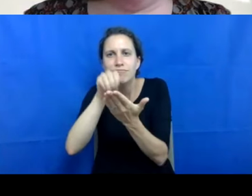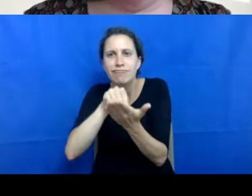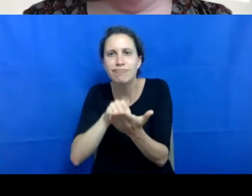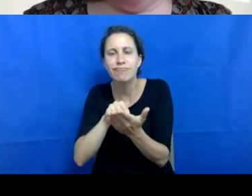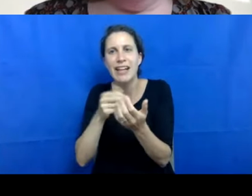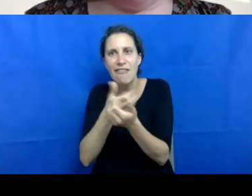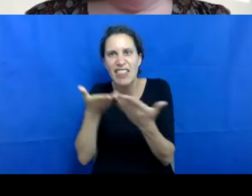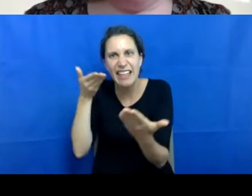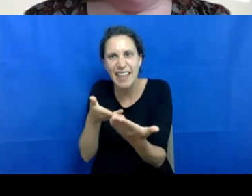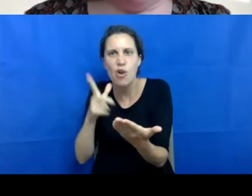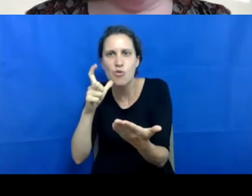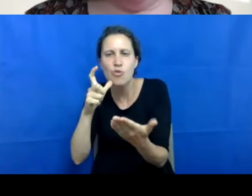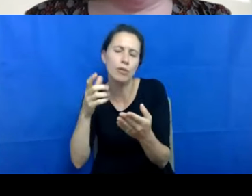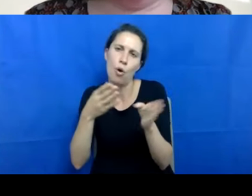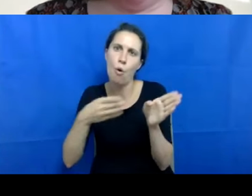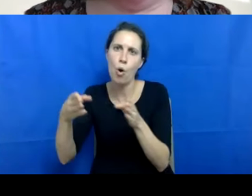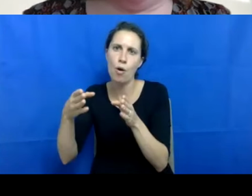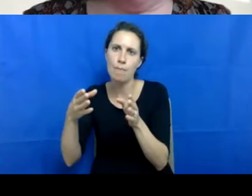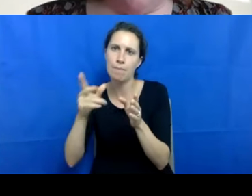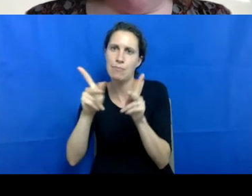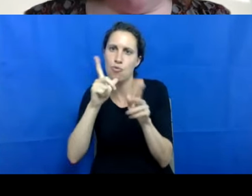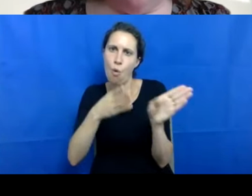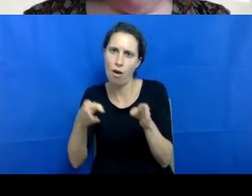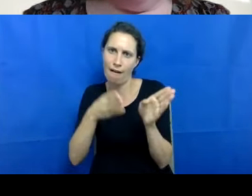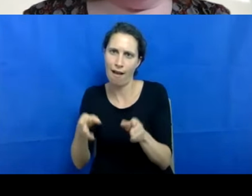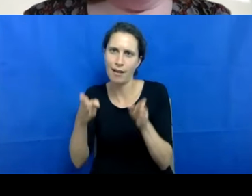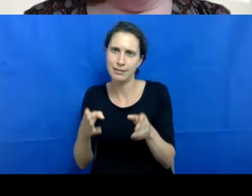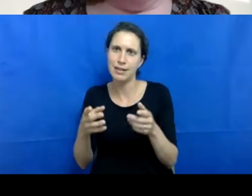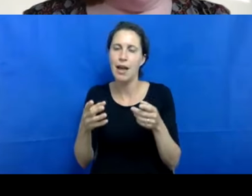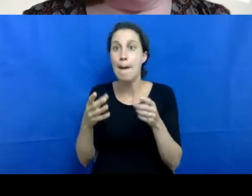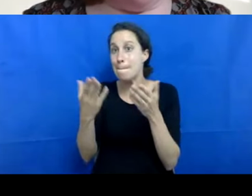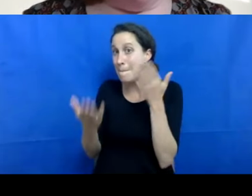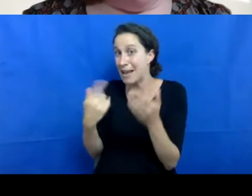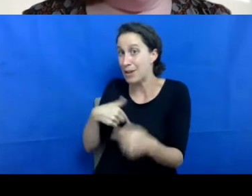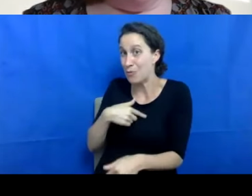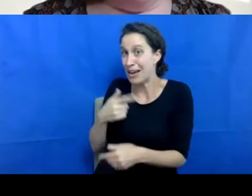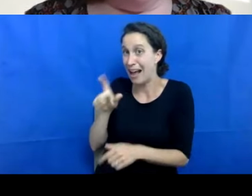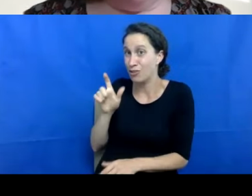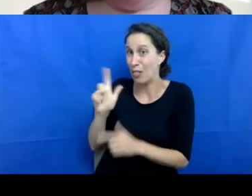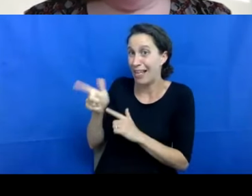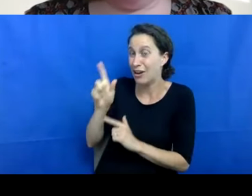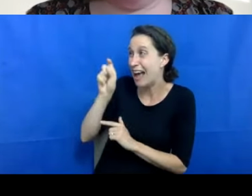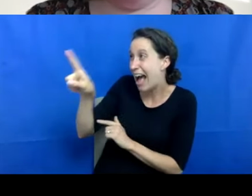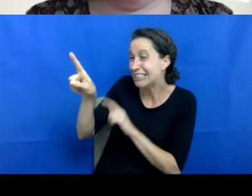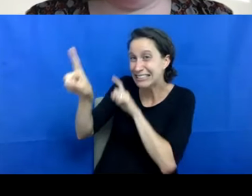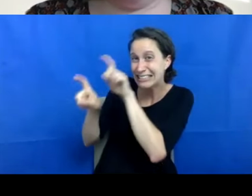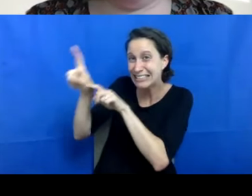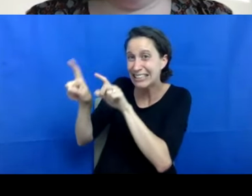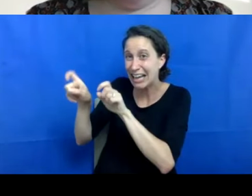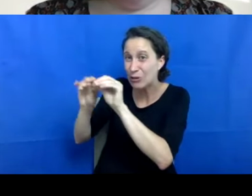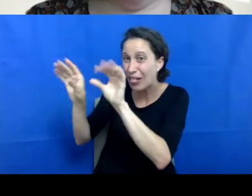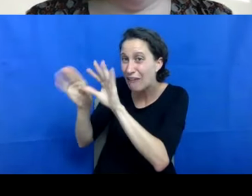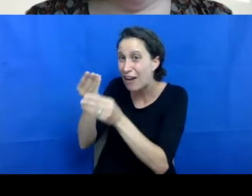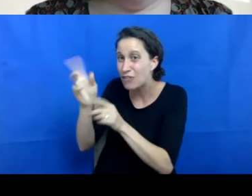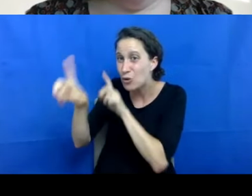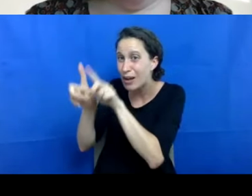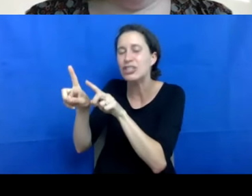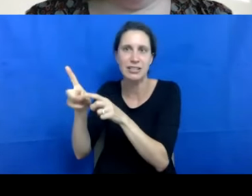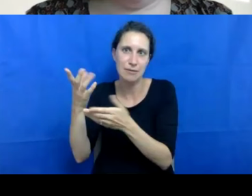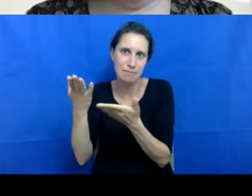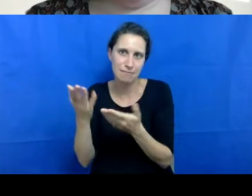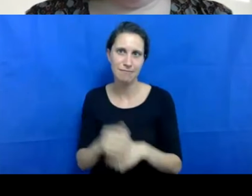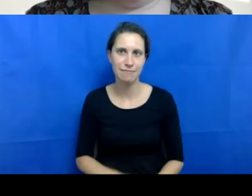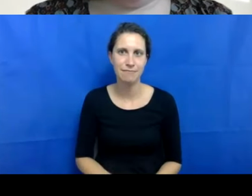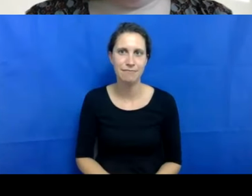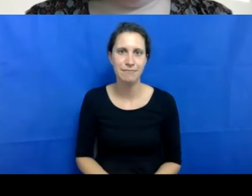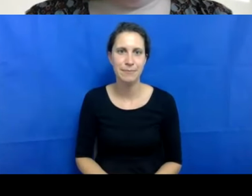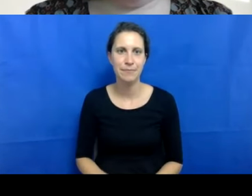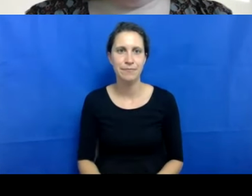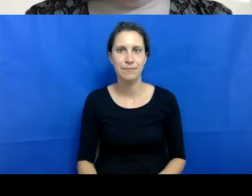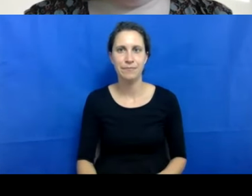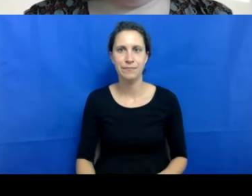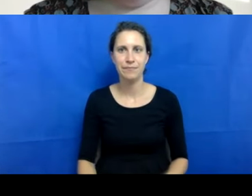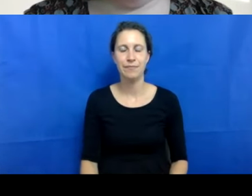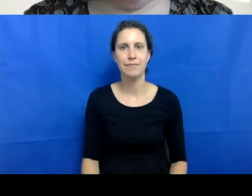But, we may need to reach out to you as a presenter for a few questions.